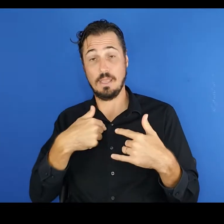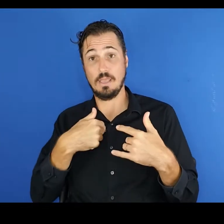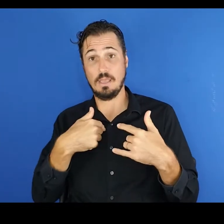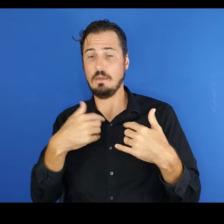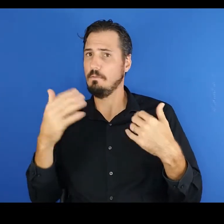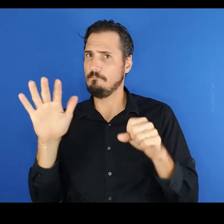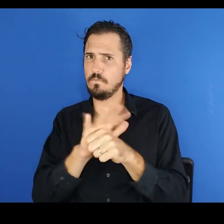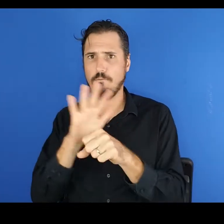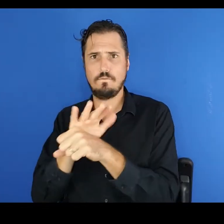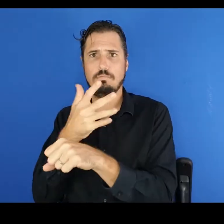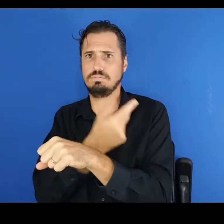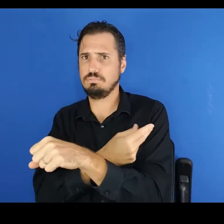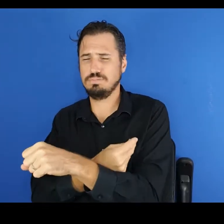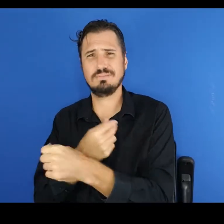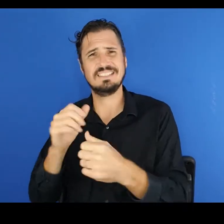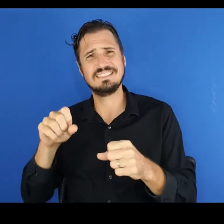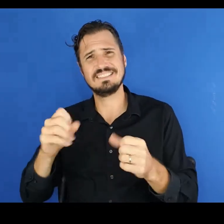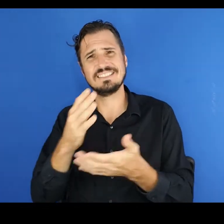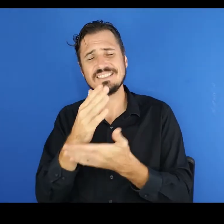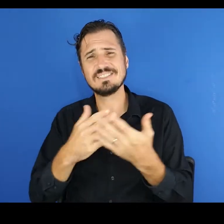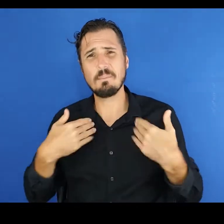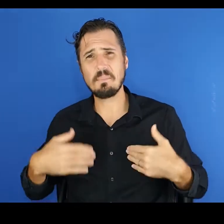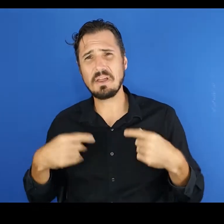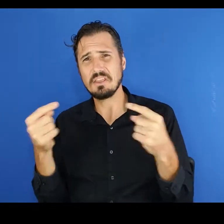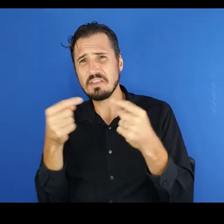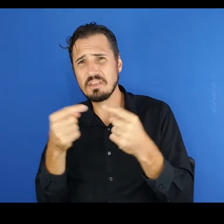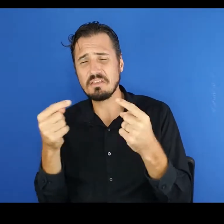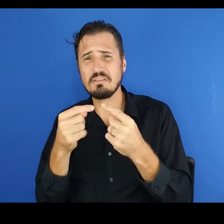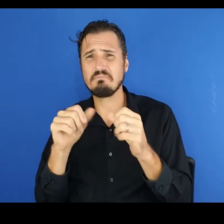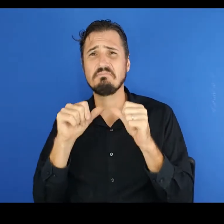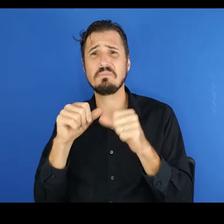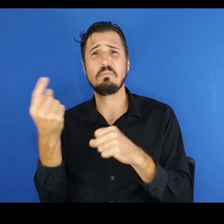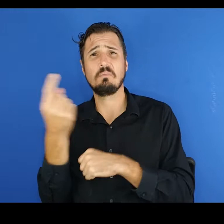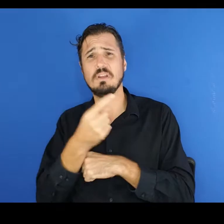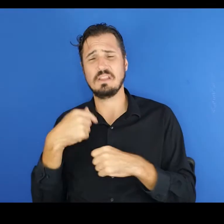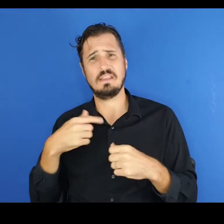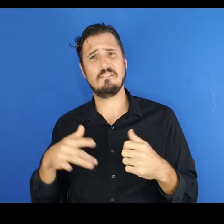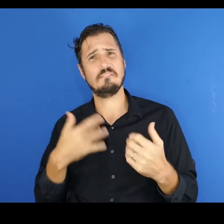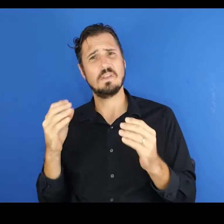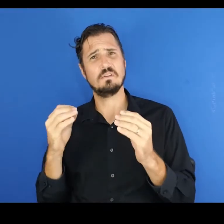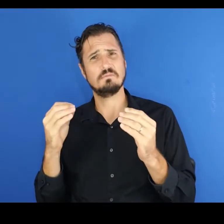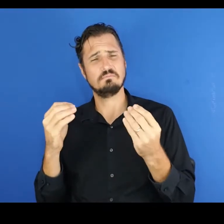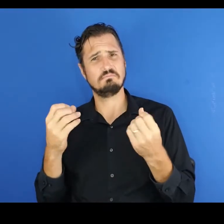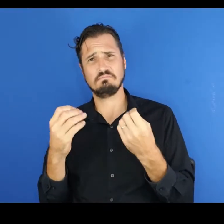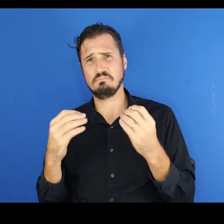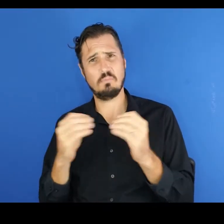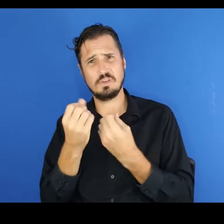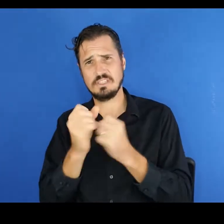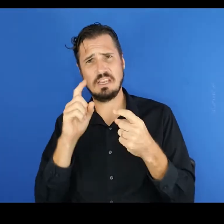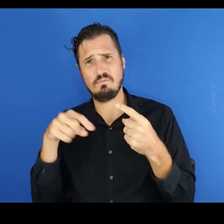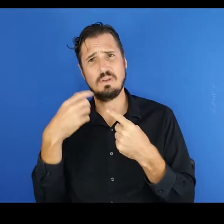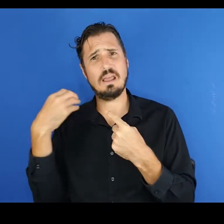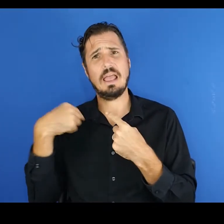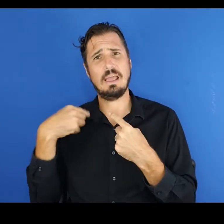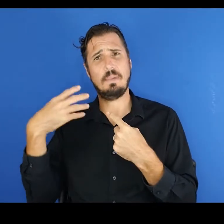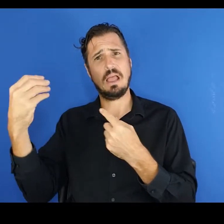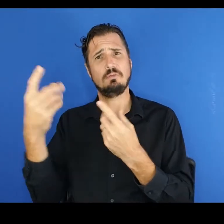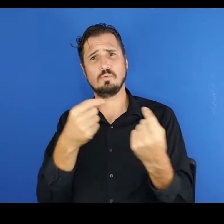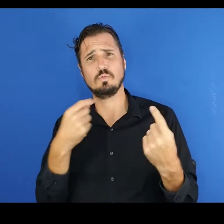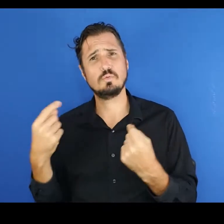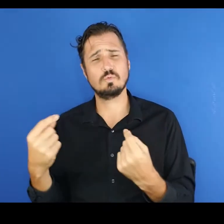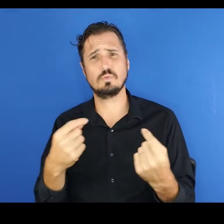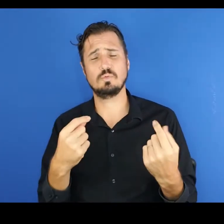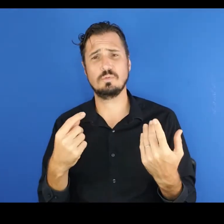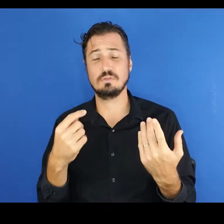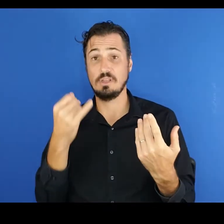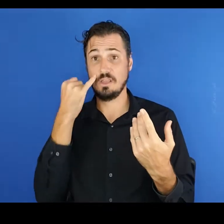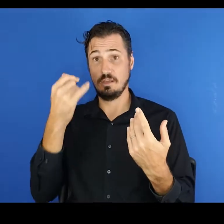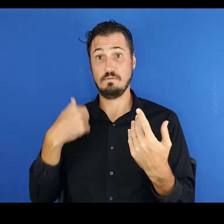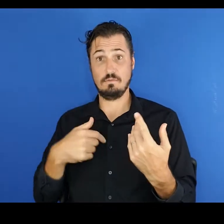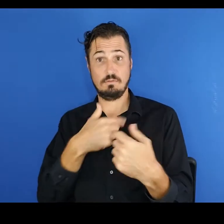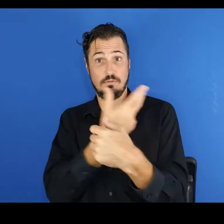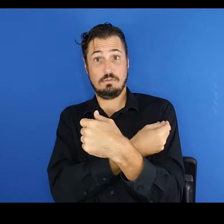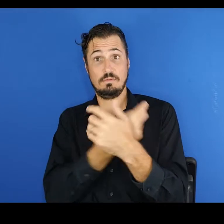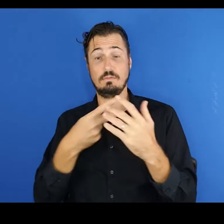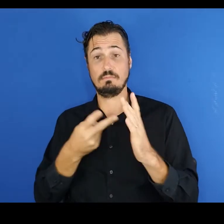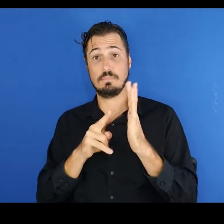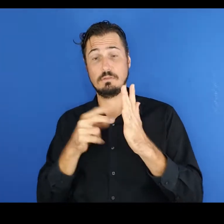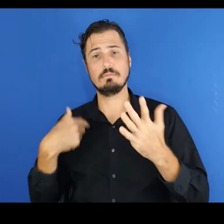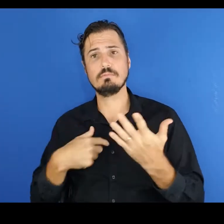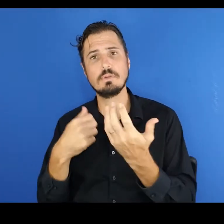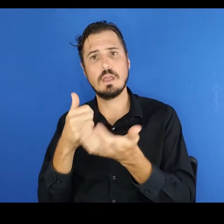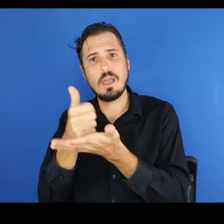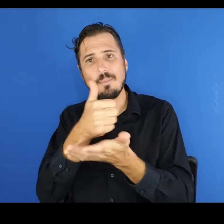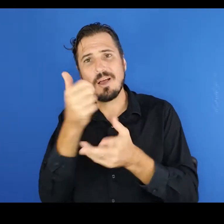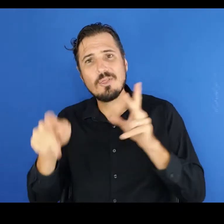vaccinated, and aside from some mild body aches after my second dose, which lasted a day, I feel a lot safer being out in public. Further, by getting vaccinated, we are helping those who